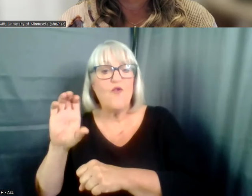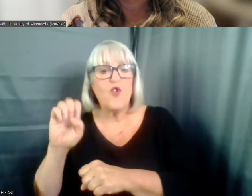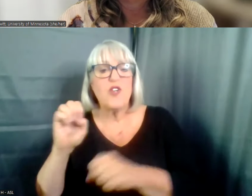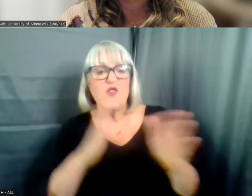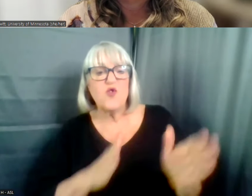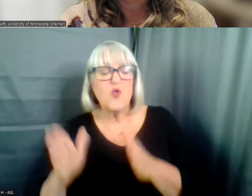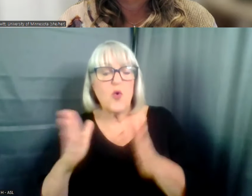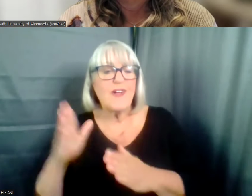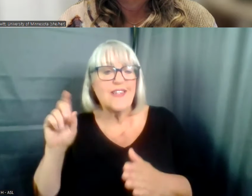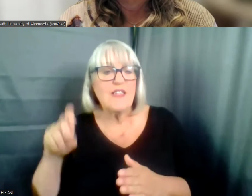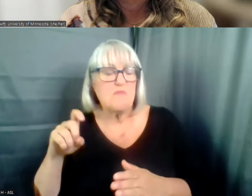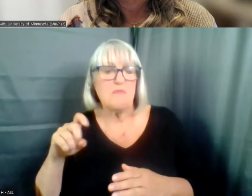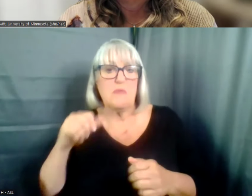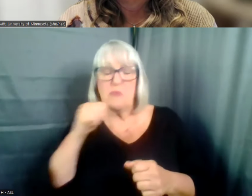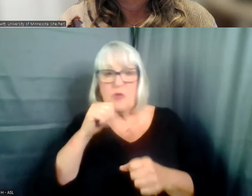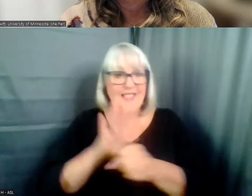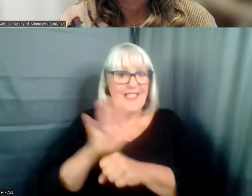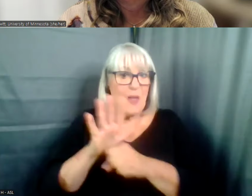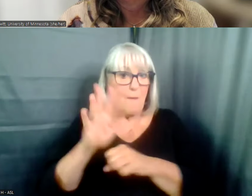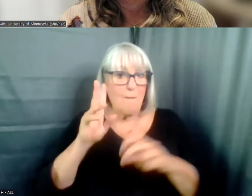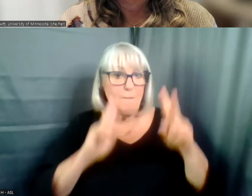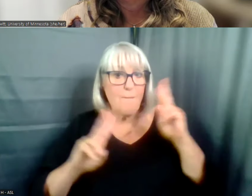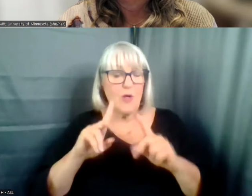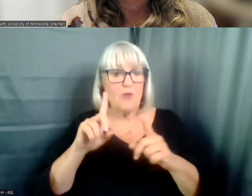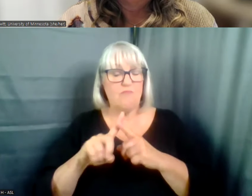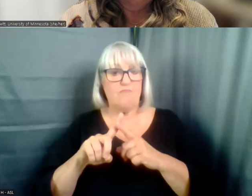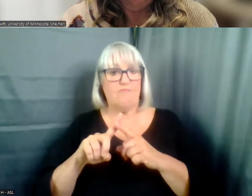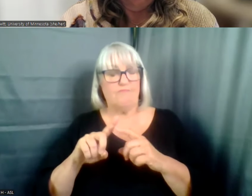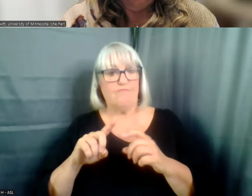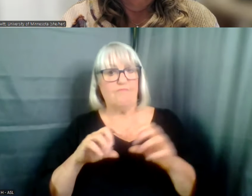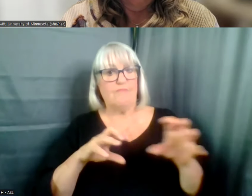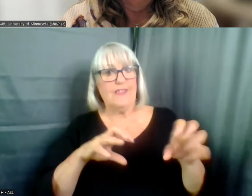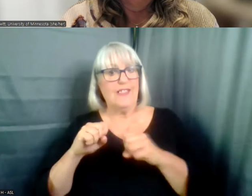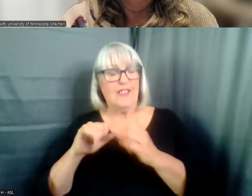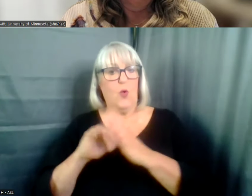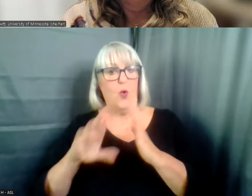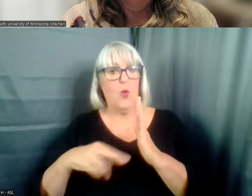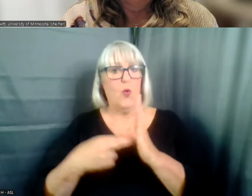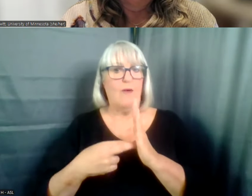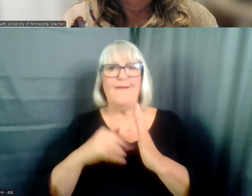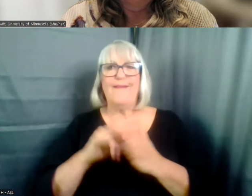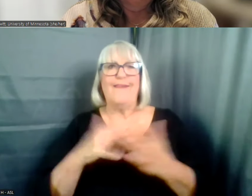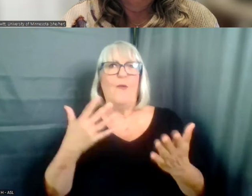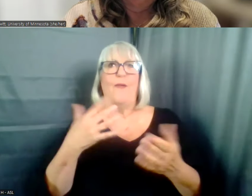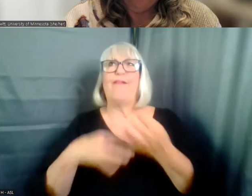needed. It's not just are there enough people to fill those roles who aren't taking jobs at McDonald's instead,